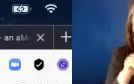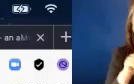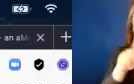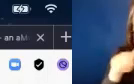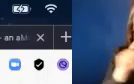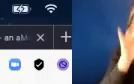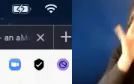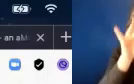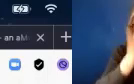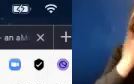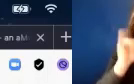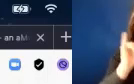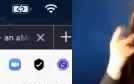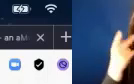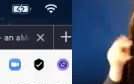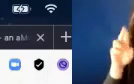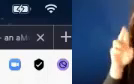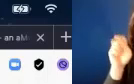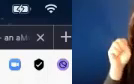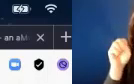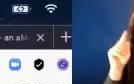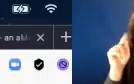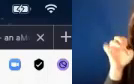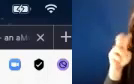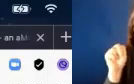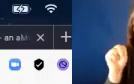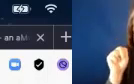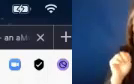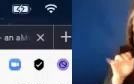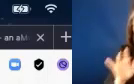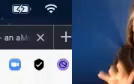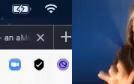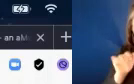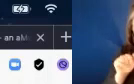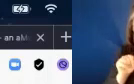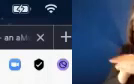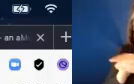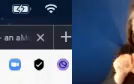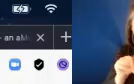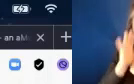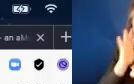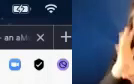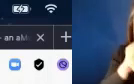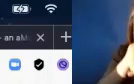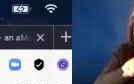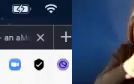the get iPresentation button down here, you will be able to